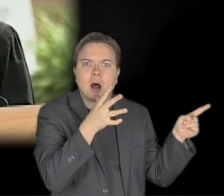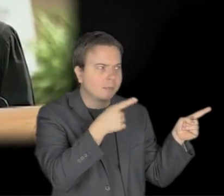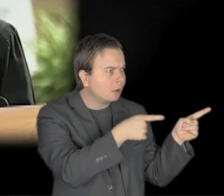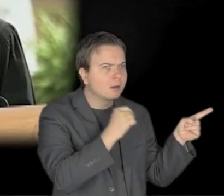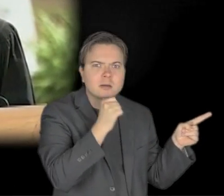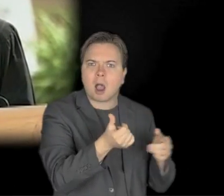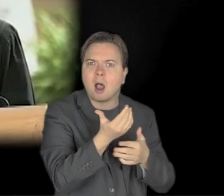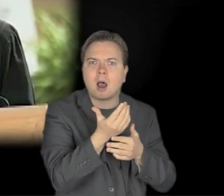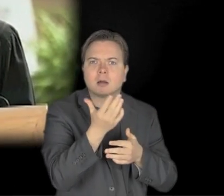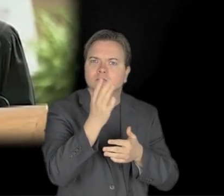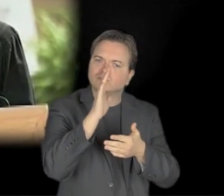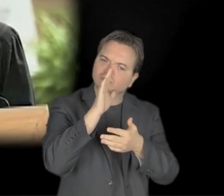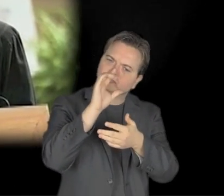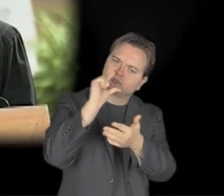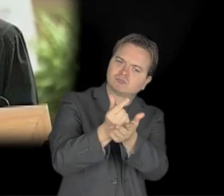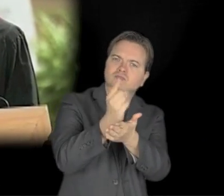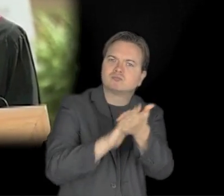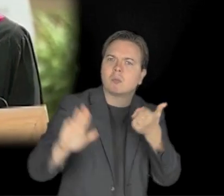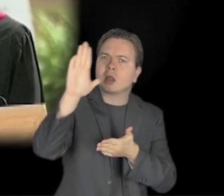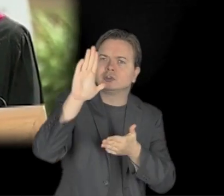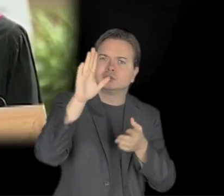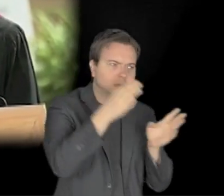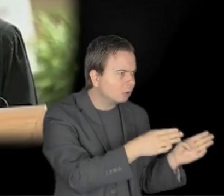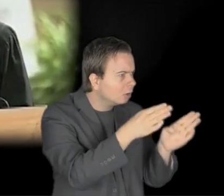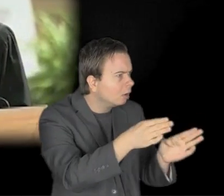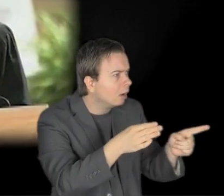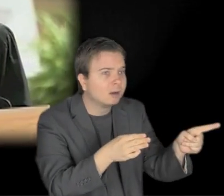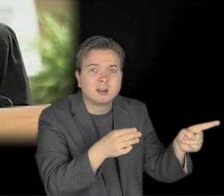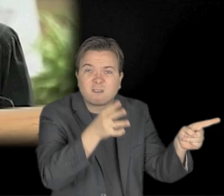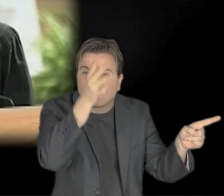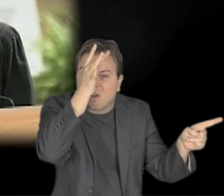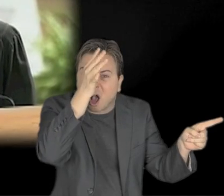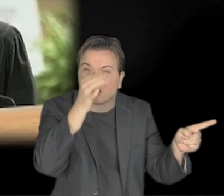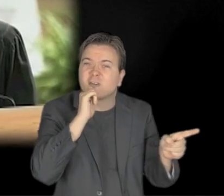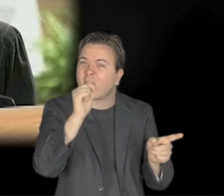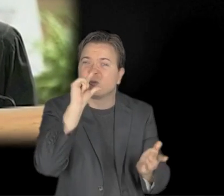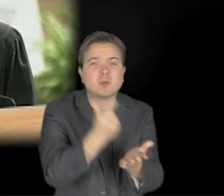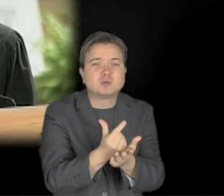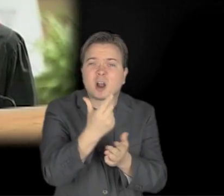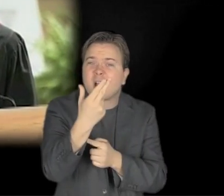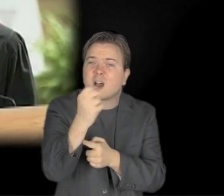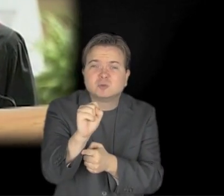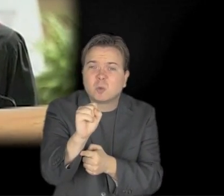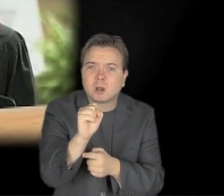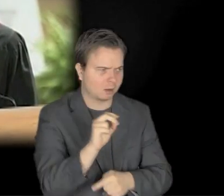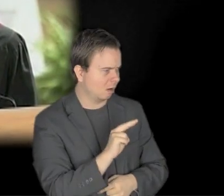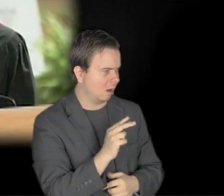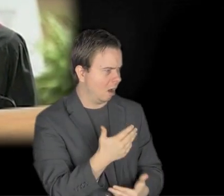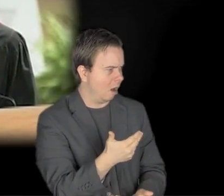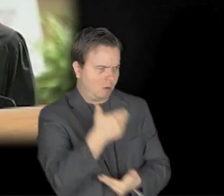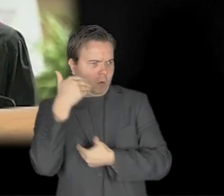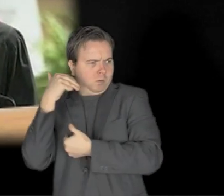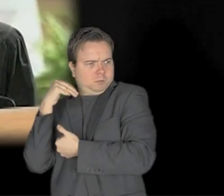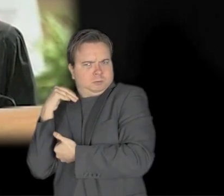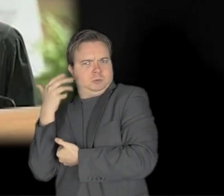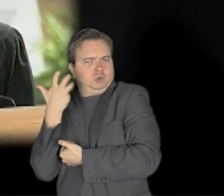and that my father had never graduated from high school. She refused to sign the final adoption papers.